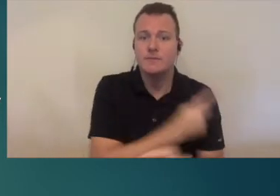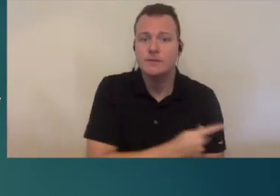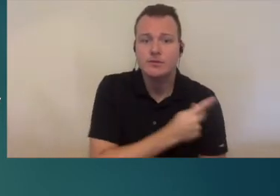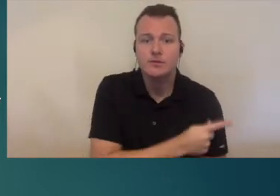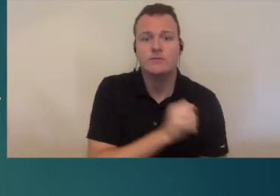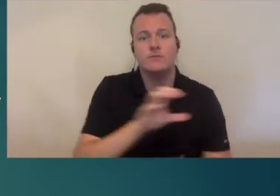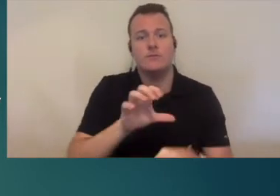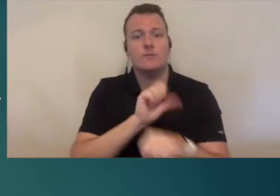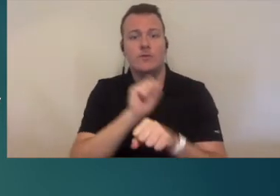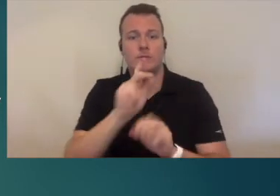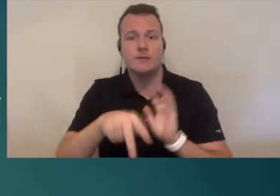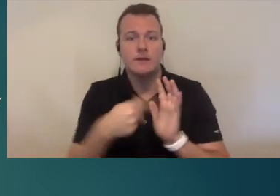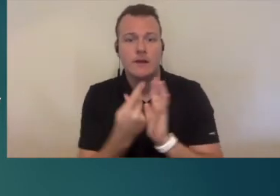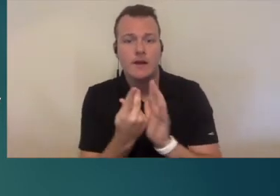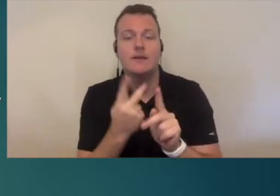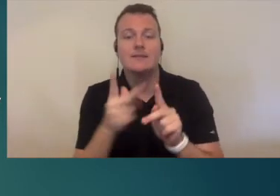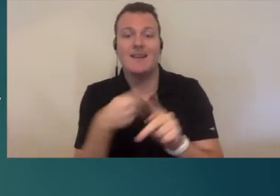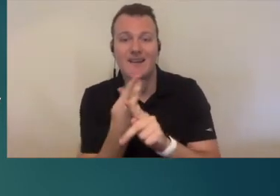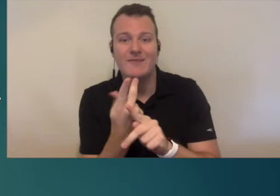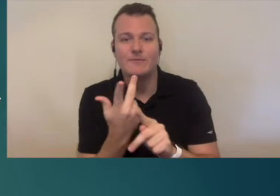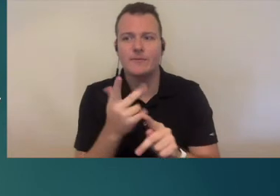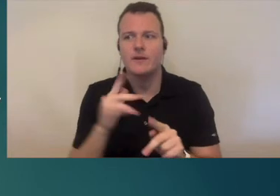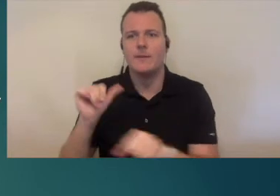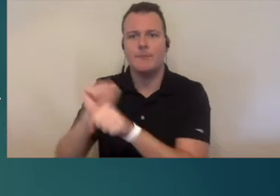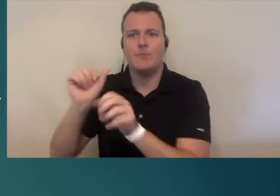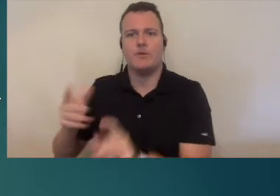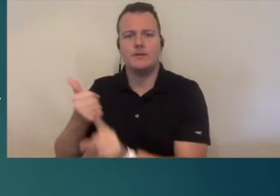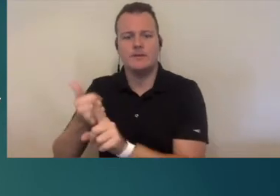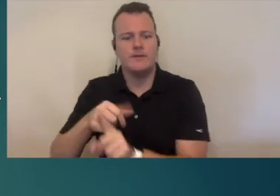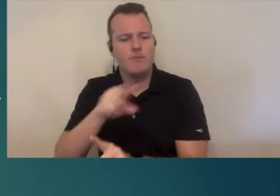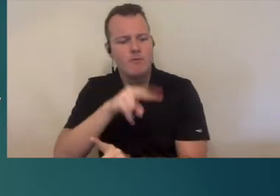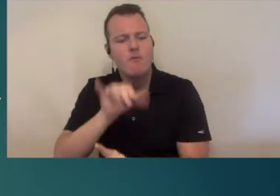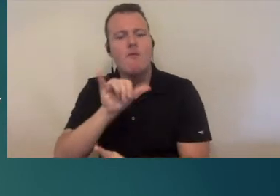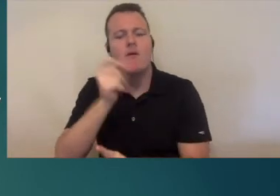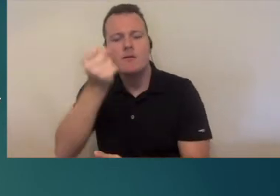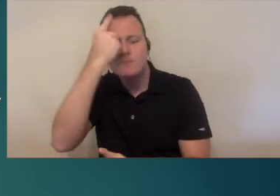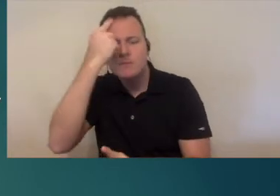or appointment types gives the employer an idea of how much experience you have